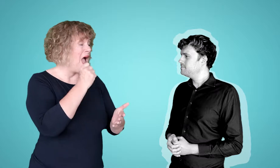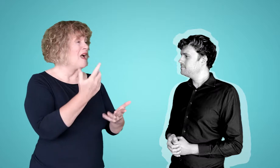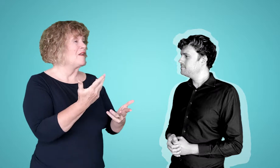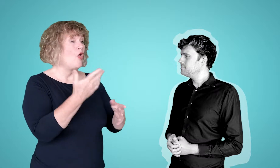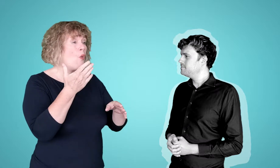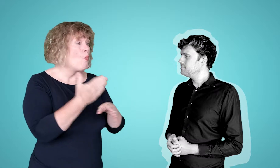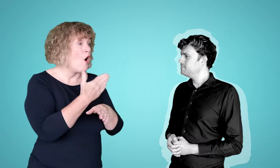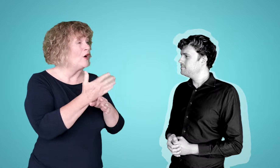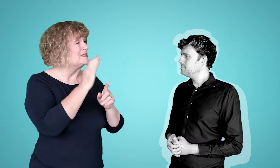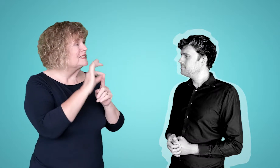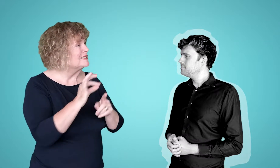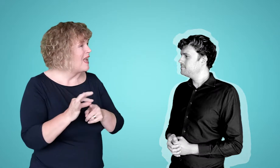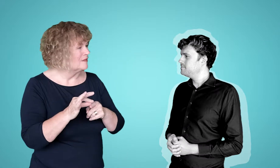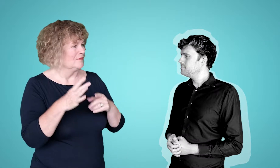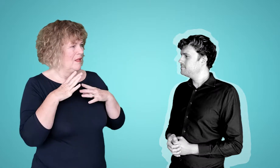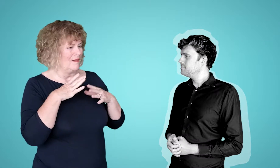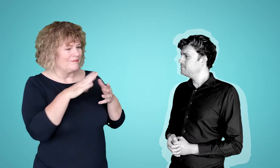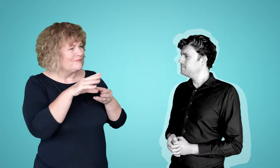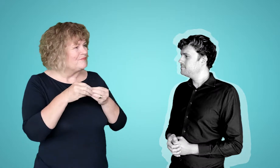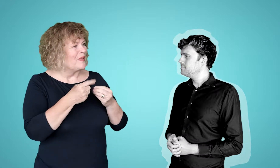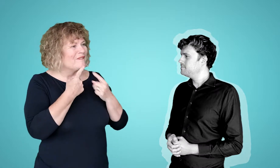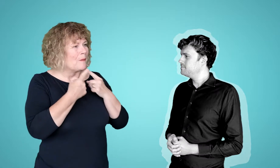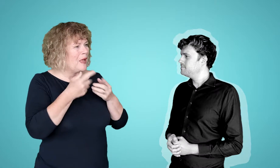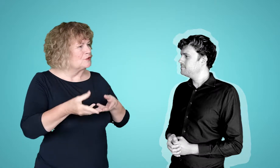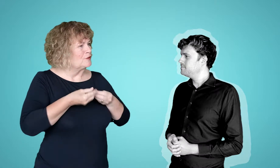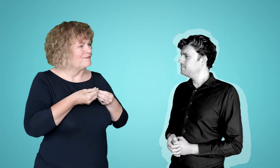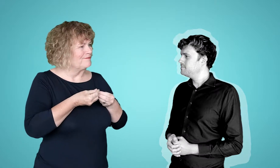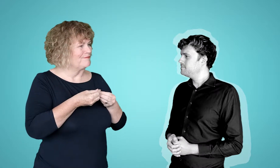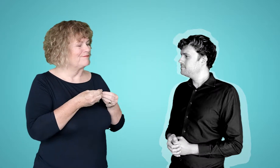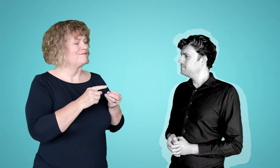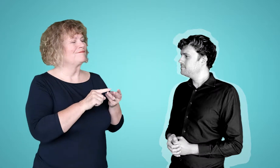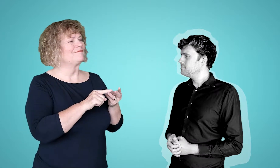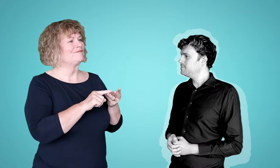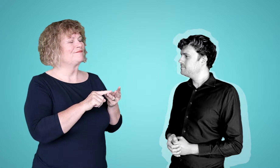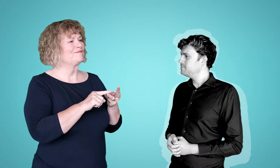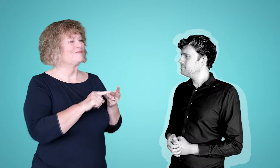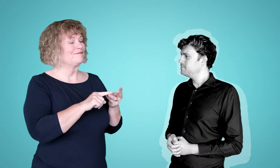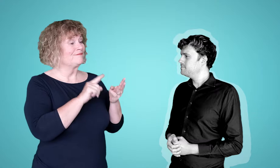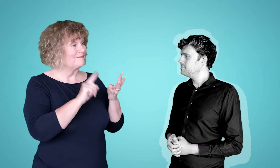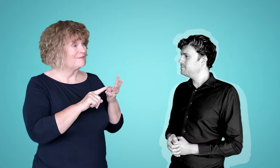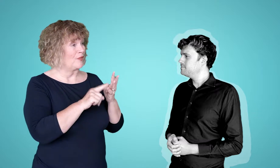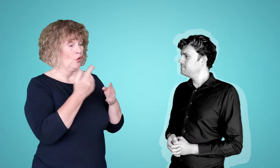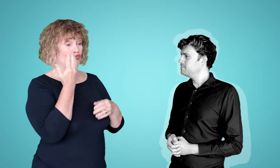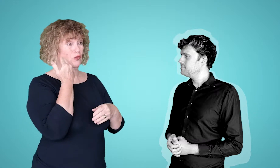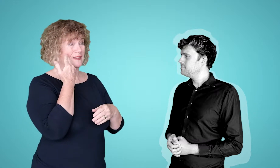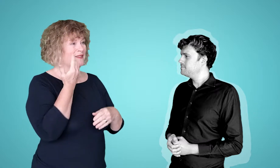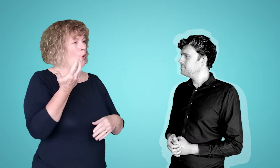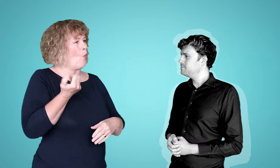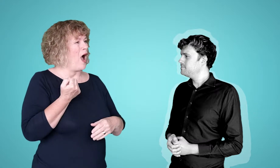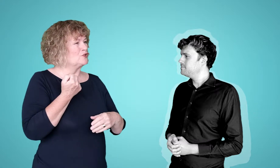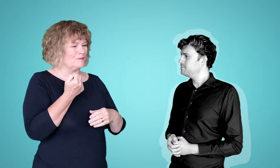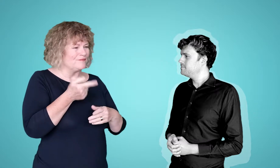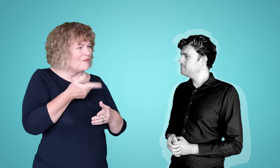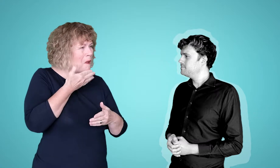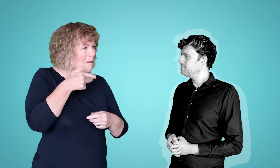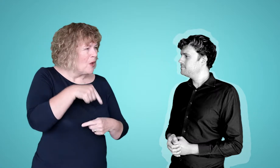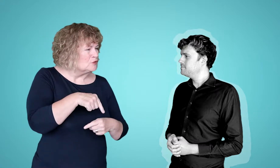their bank and work details. Recent payslips or P45.